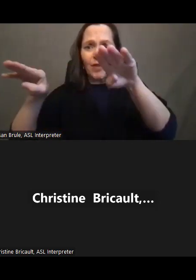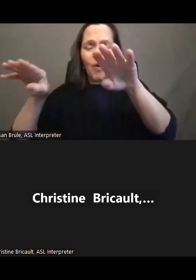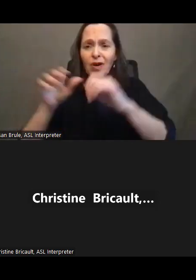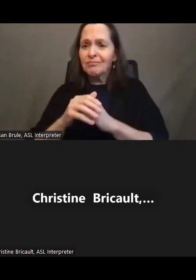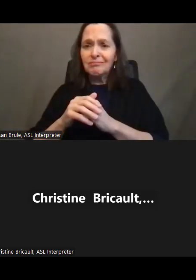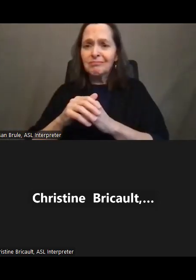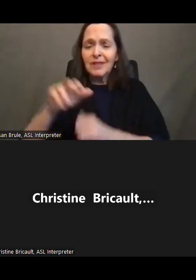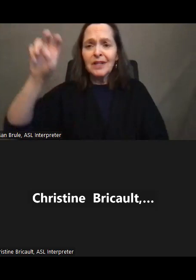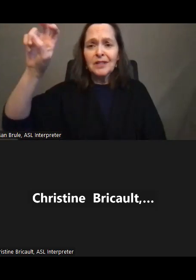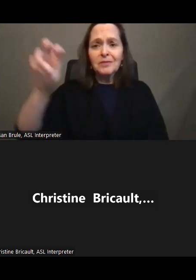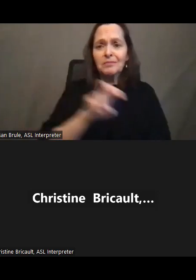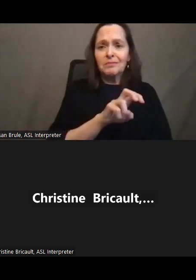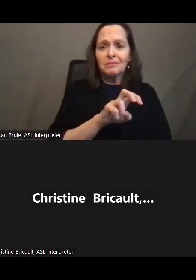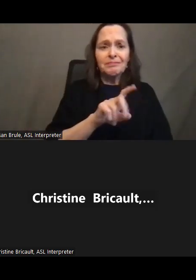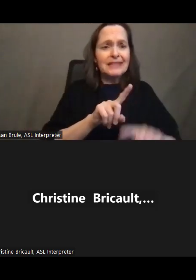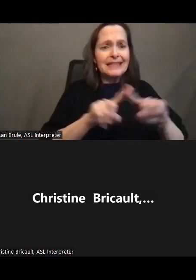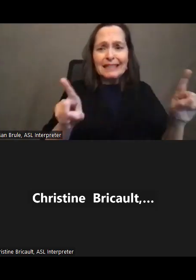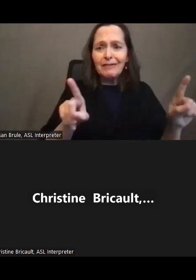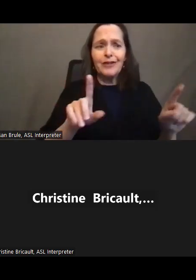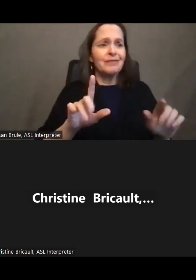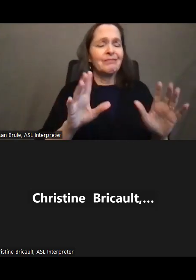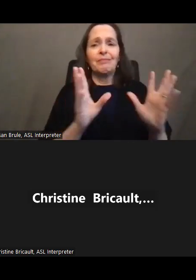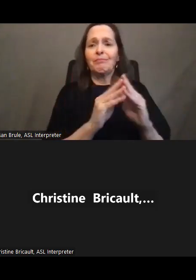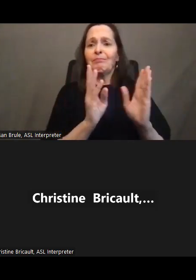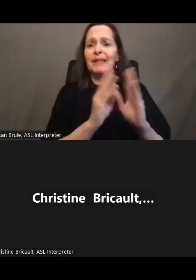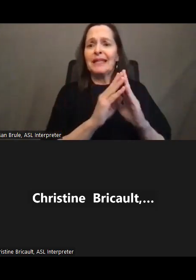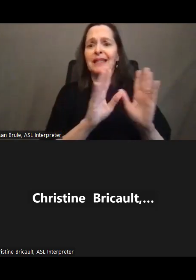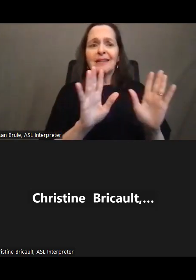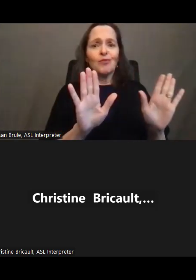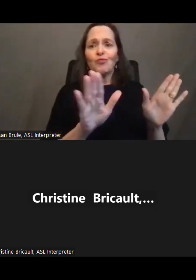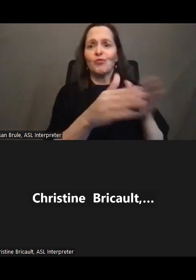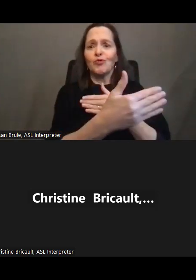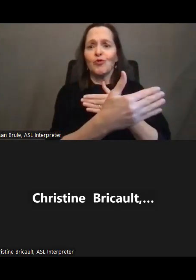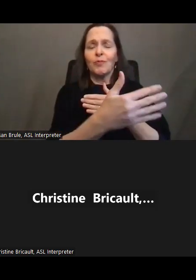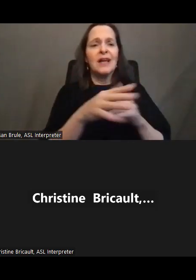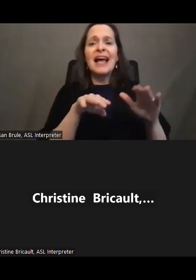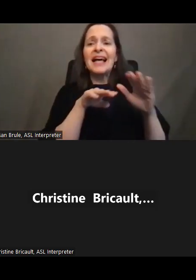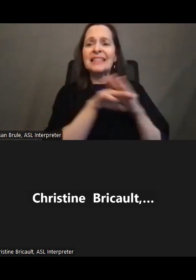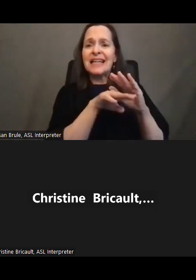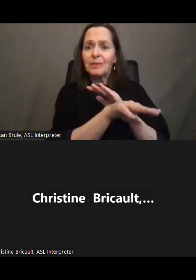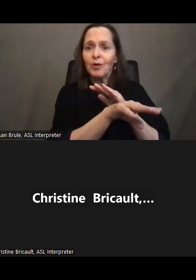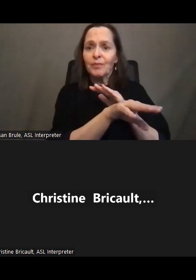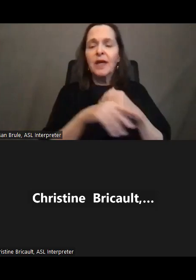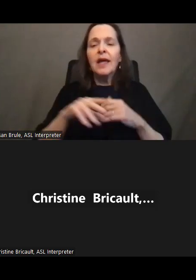accessible meeting room in town, and that the town manager or facilities director